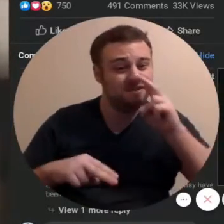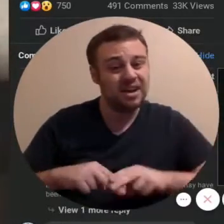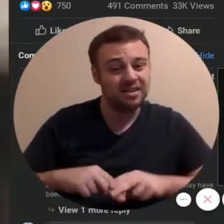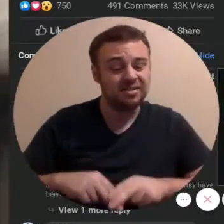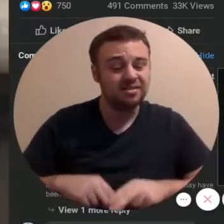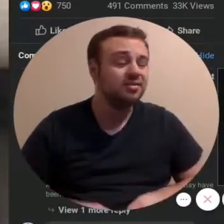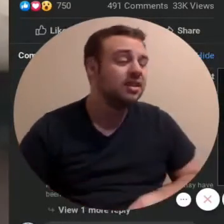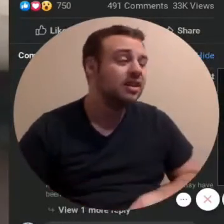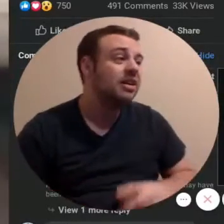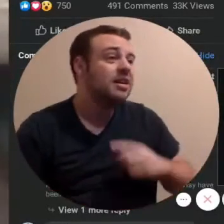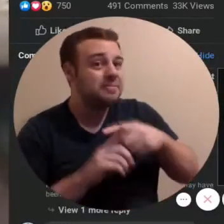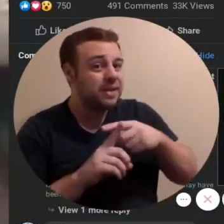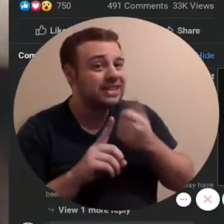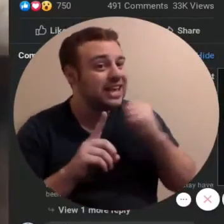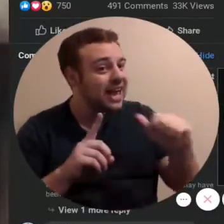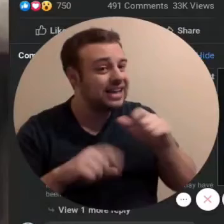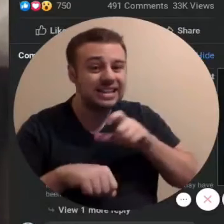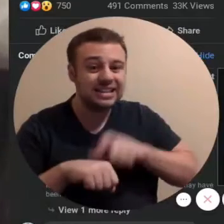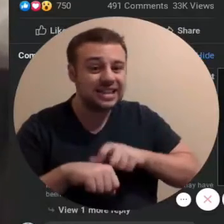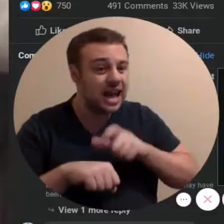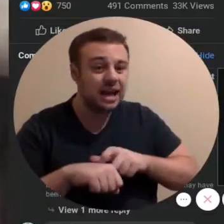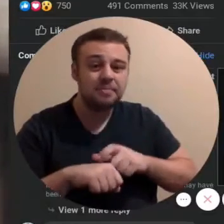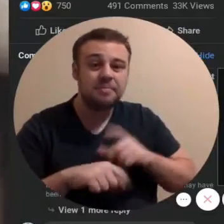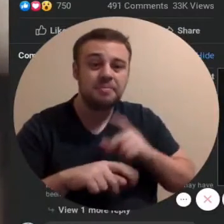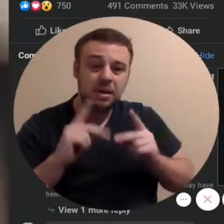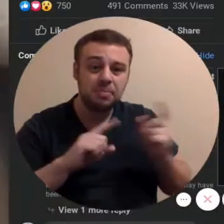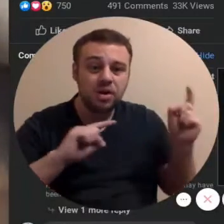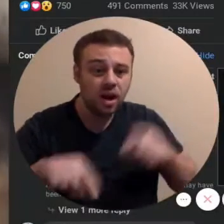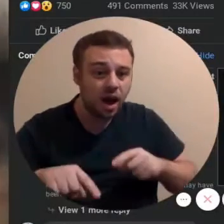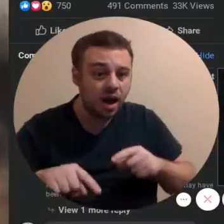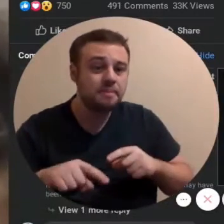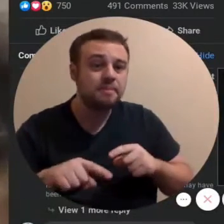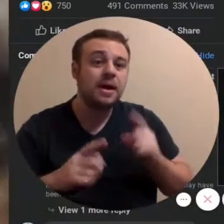zoo keepers on grounds, and have a chance to ask them- Jay, I'm so glad you chimed